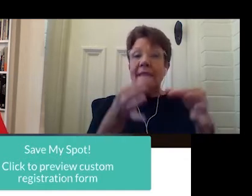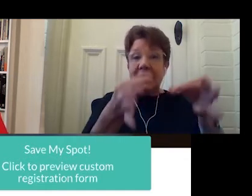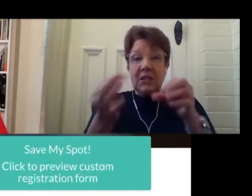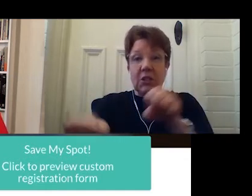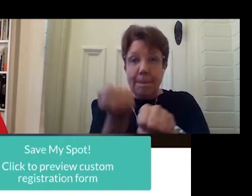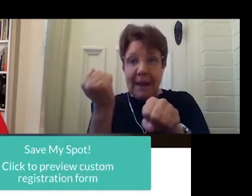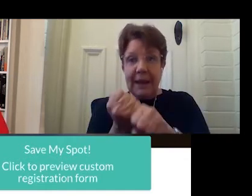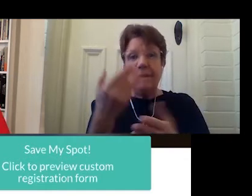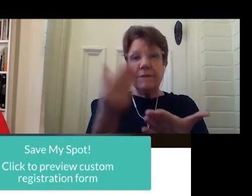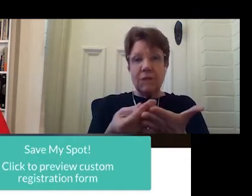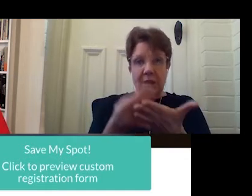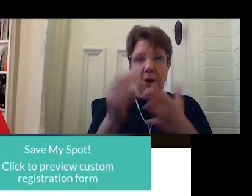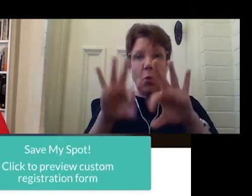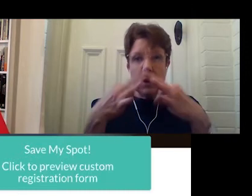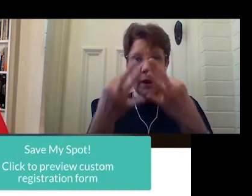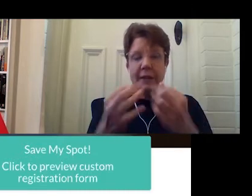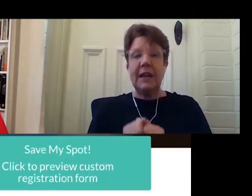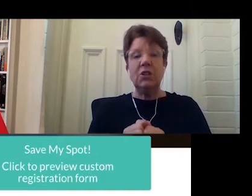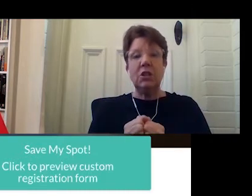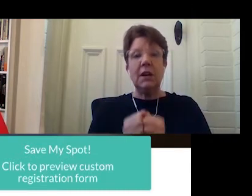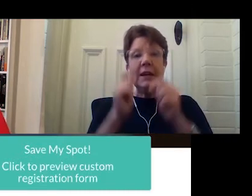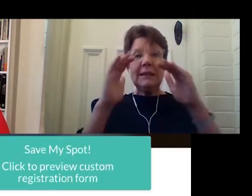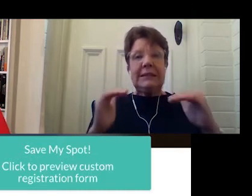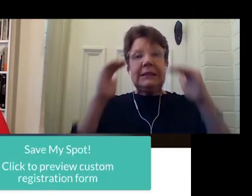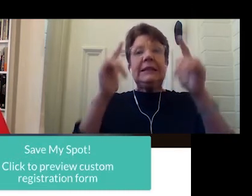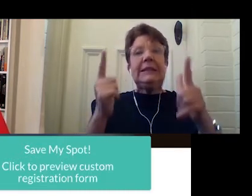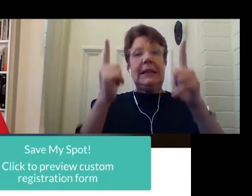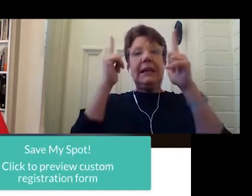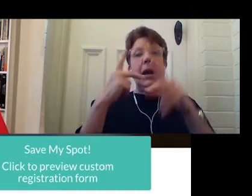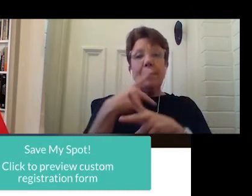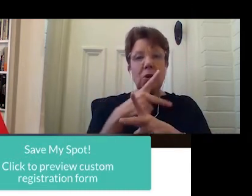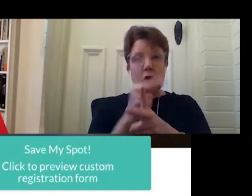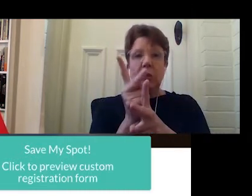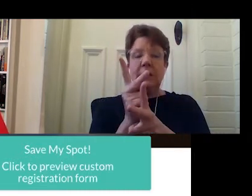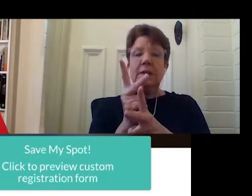funding organisations, senior producers and people who are high up